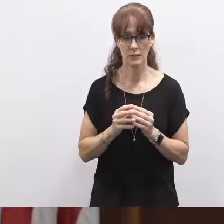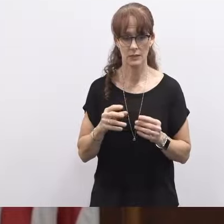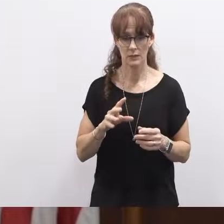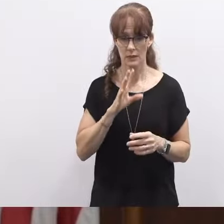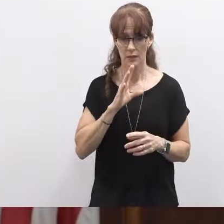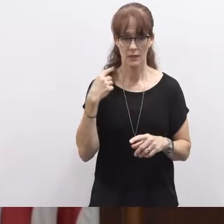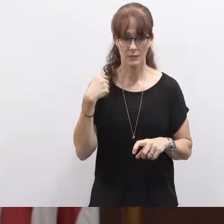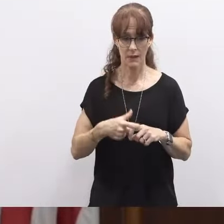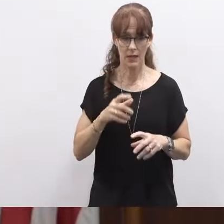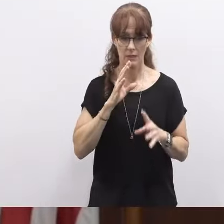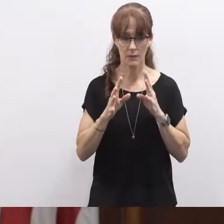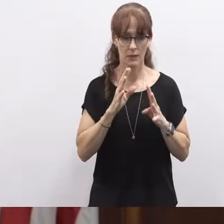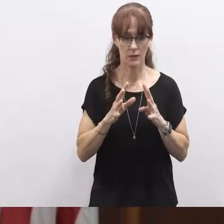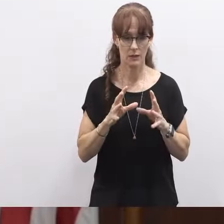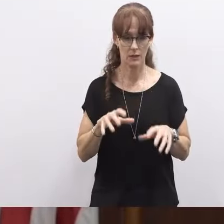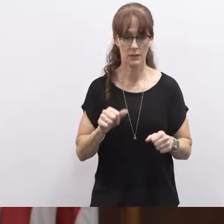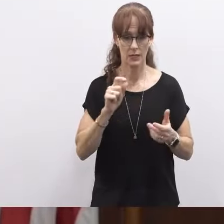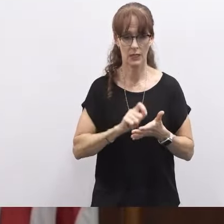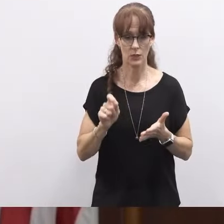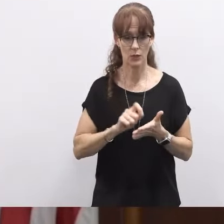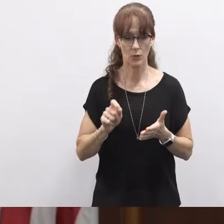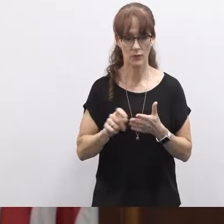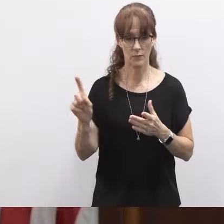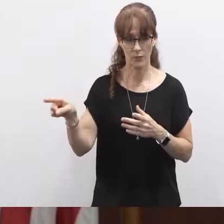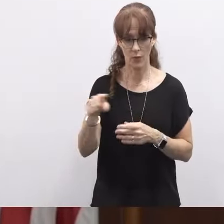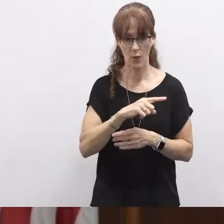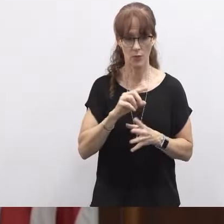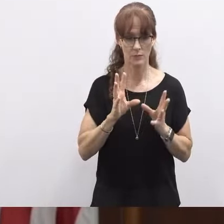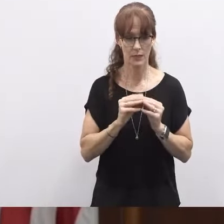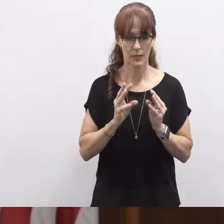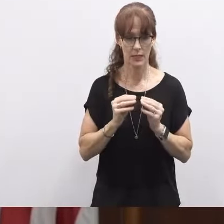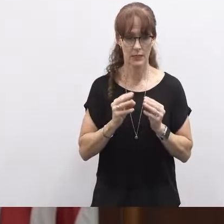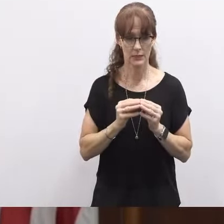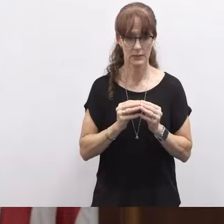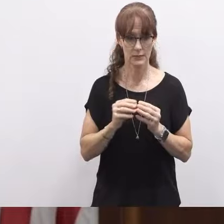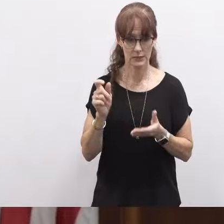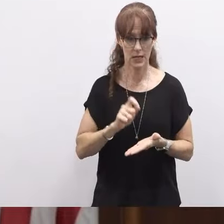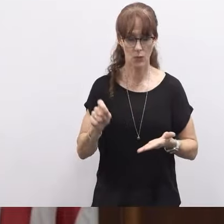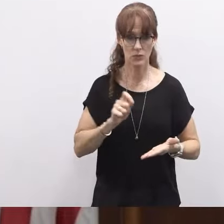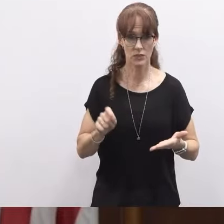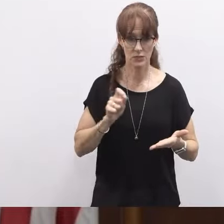So we'll be taking notes from those meetings, like taking notes, literally,